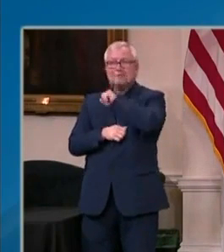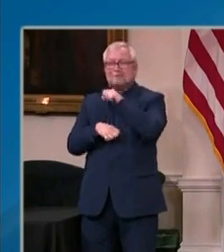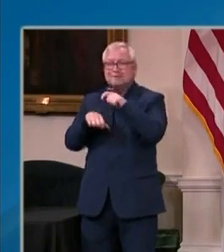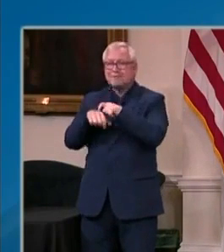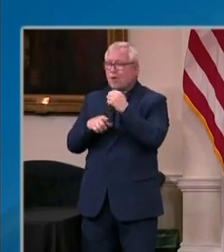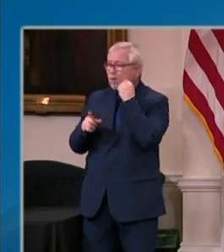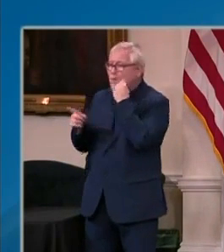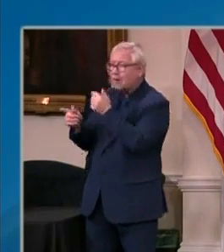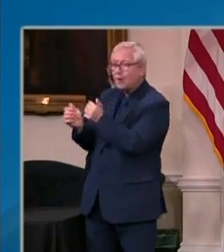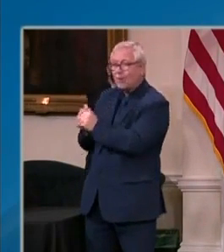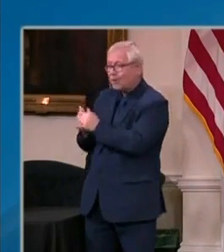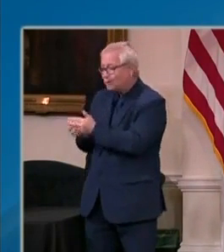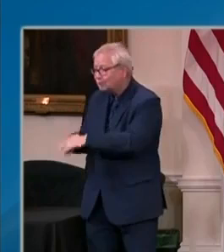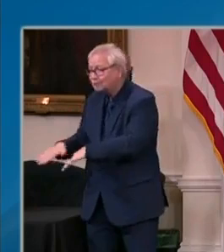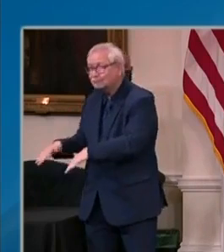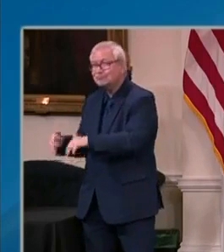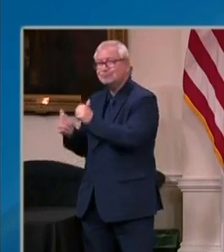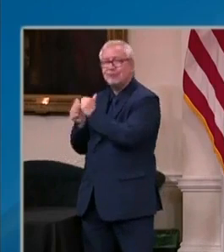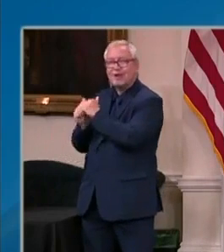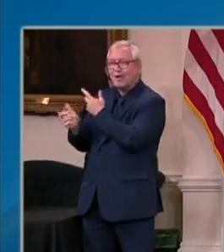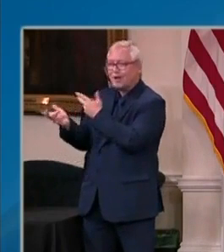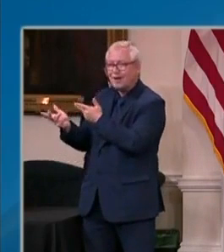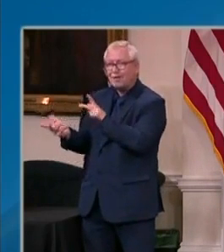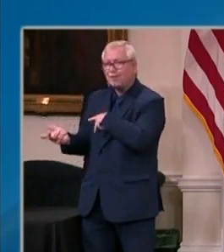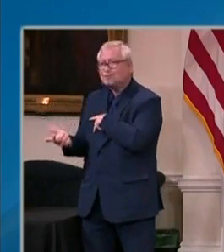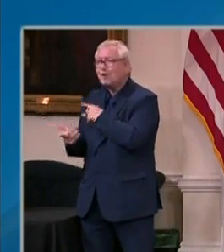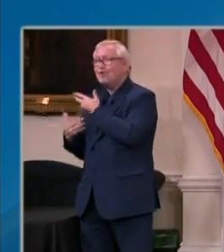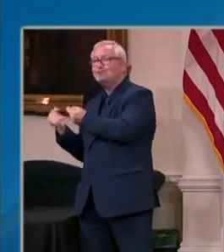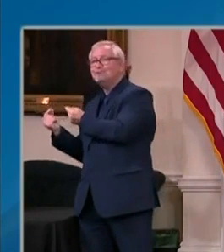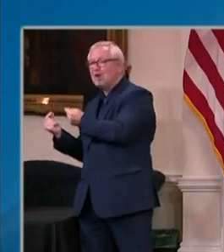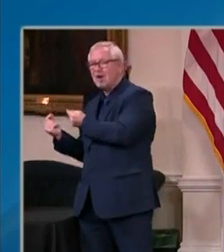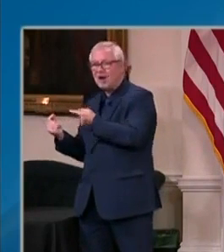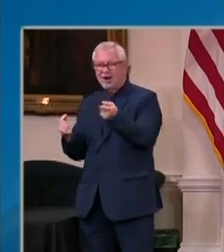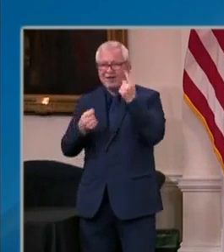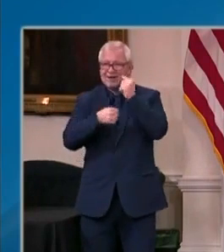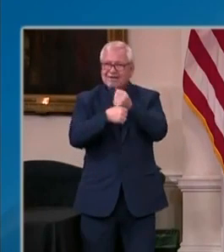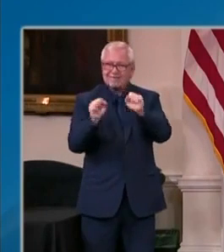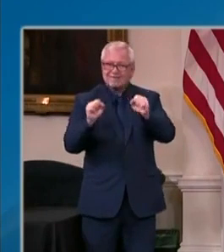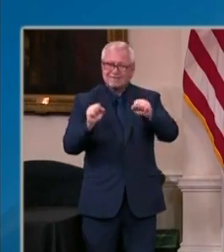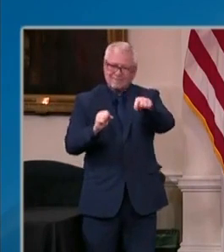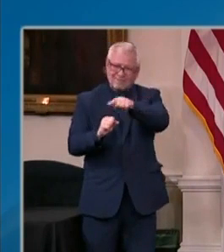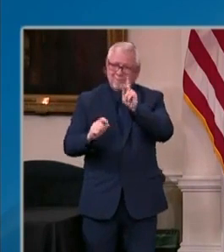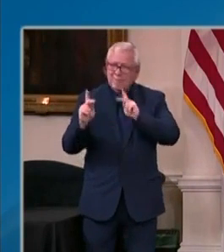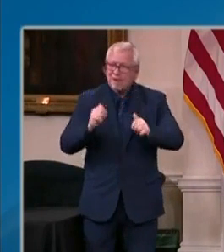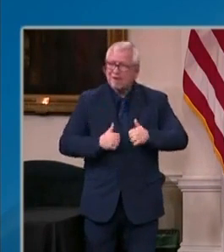THAT MEANS POTENTIALLY MISSING TEAM AT HOME DURING -- MISSING TIME AT HOME.